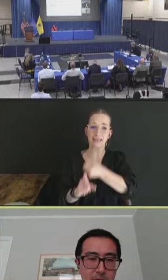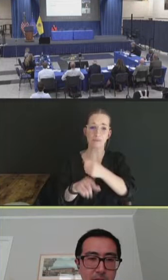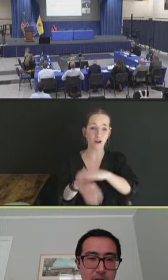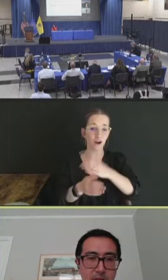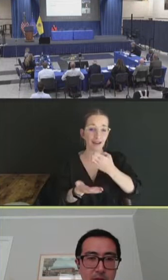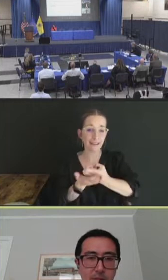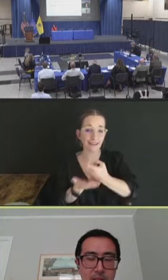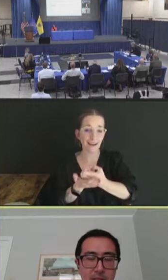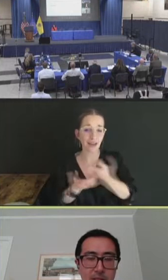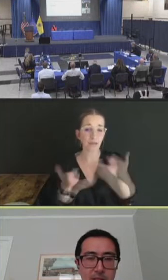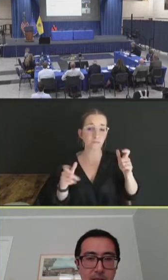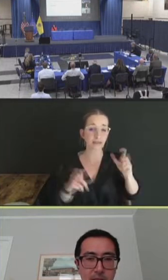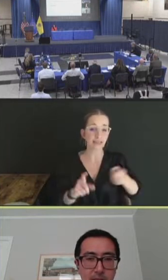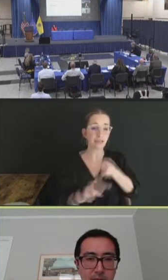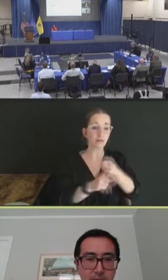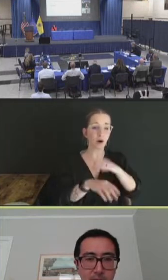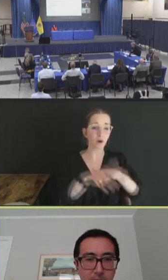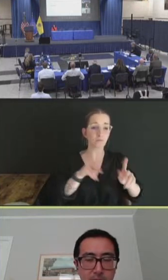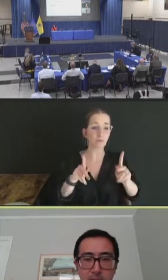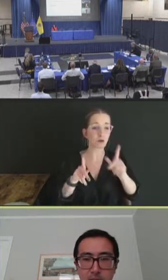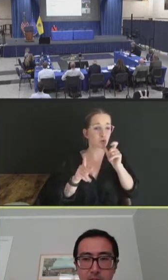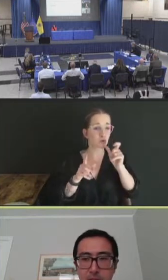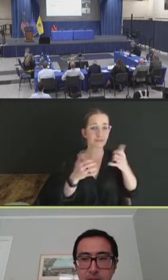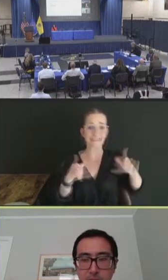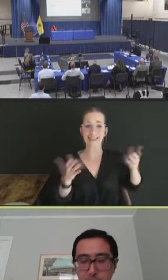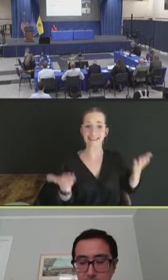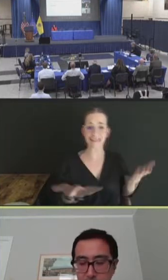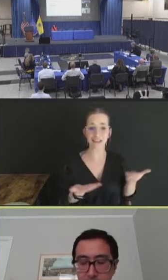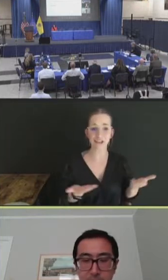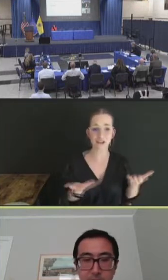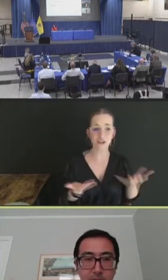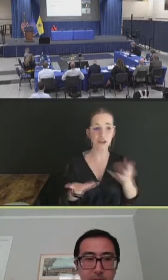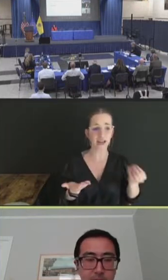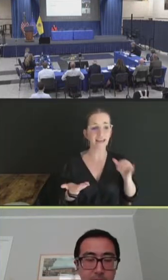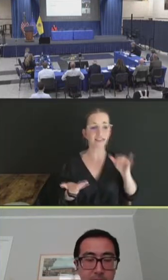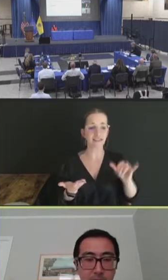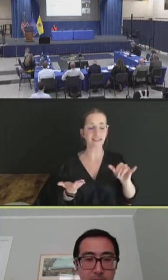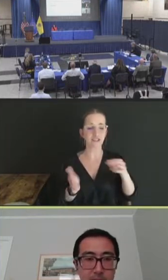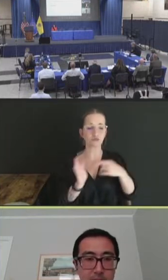group of individuals represents a very important opportunity for intervention. Next slide, please.